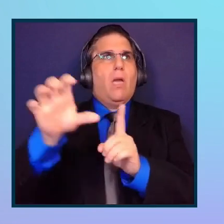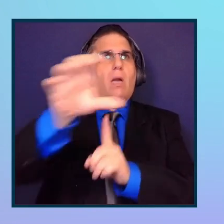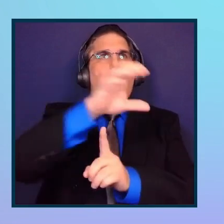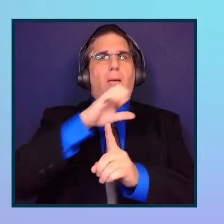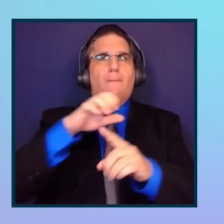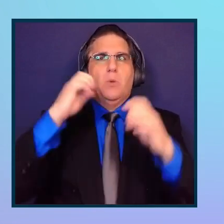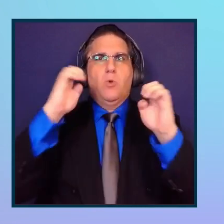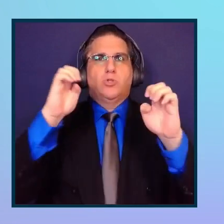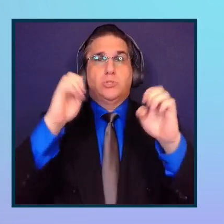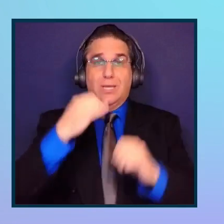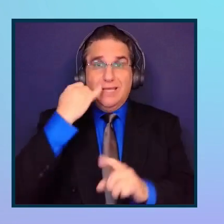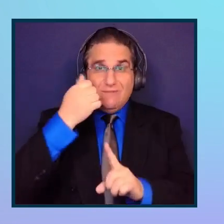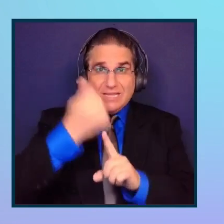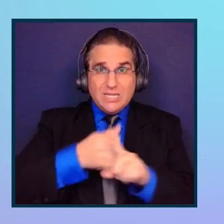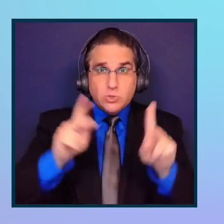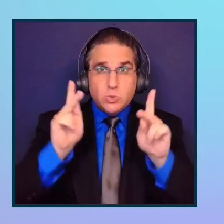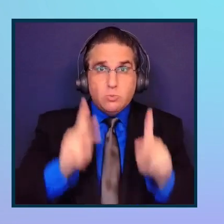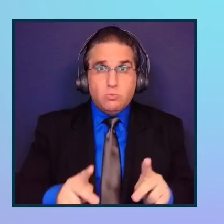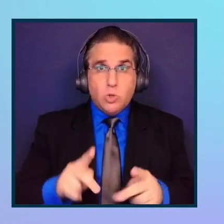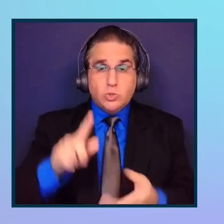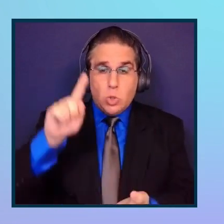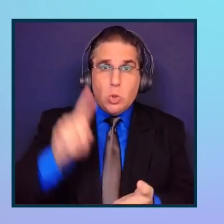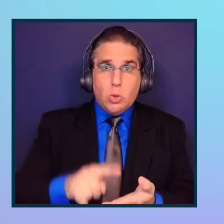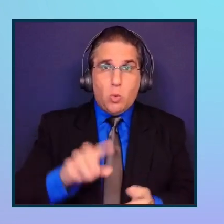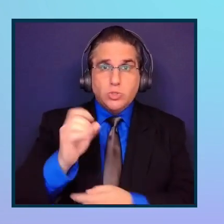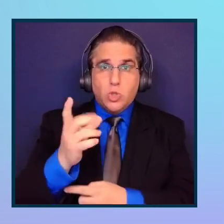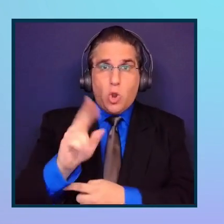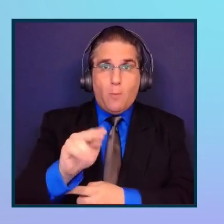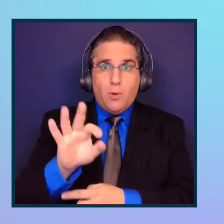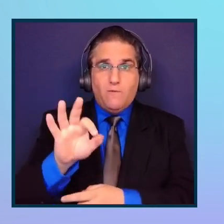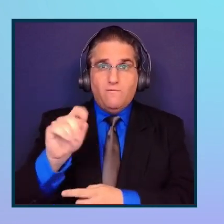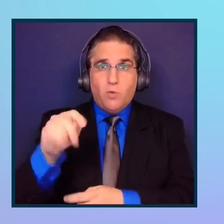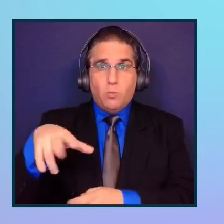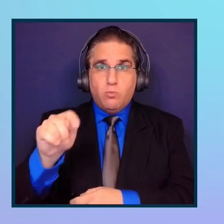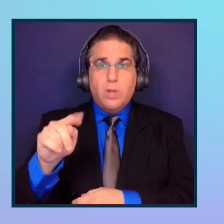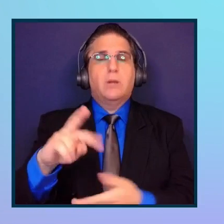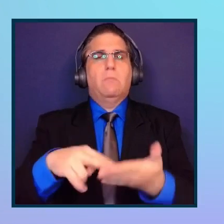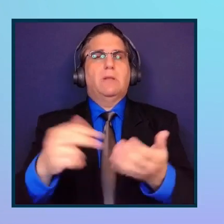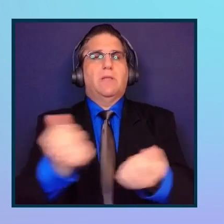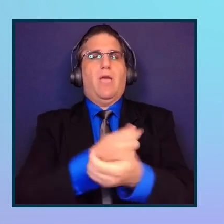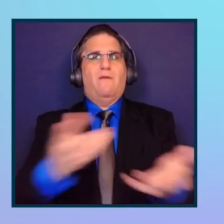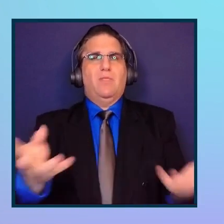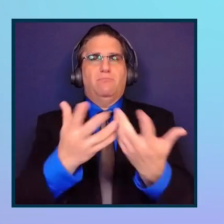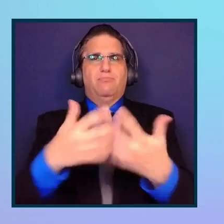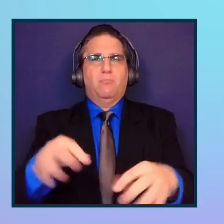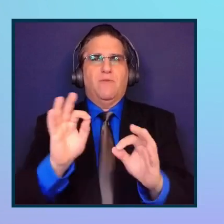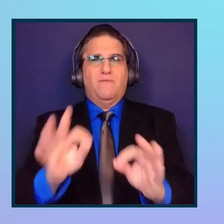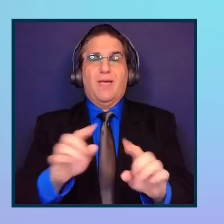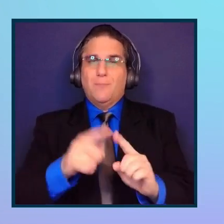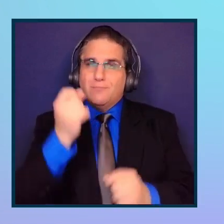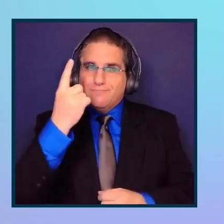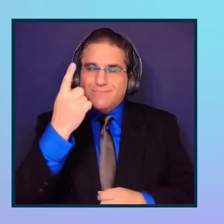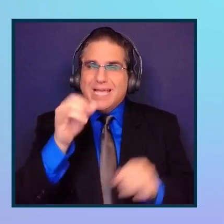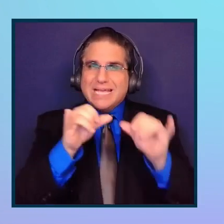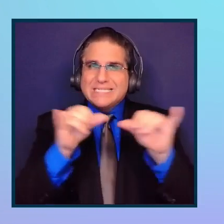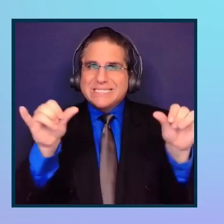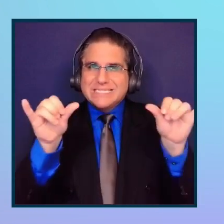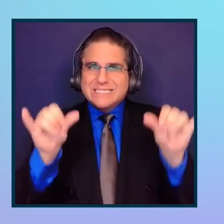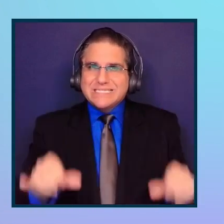everything would be fine. Yeah. Like we have a systemic problem and systemic problems need systemic solutions.